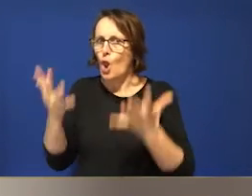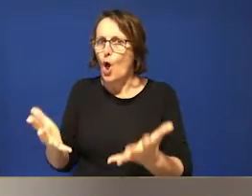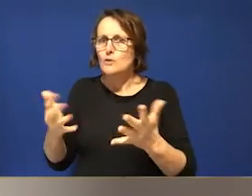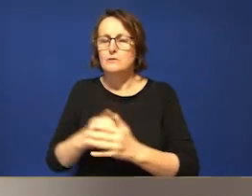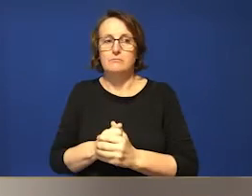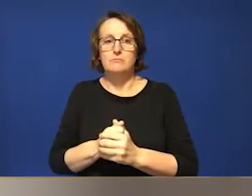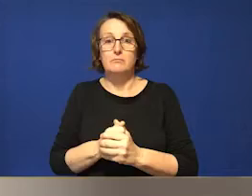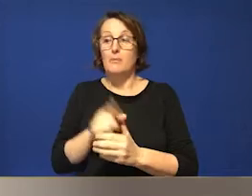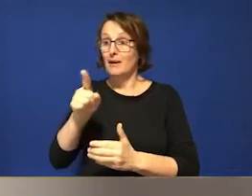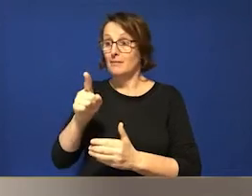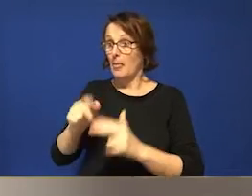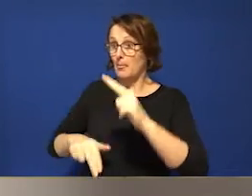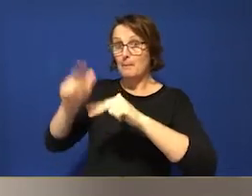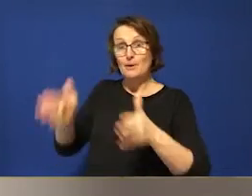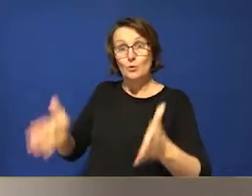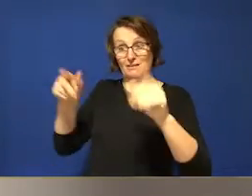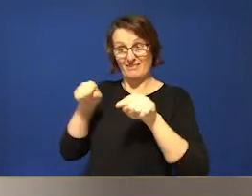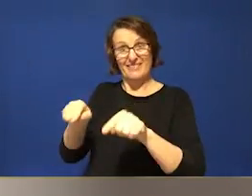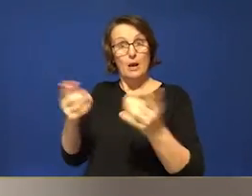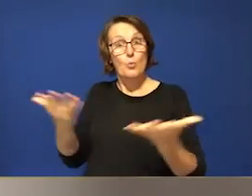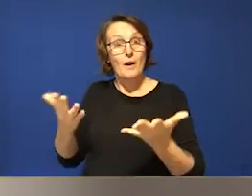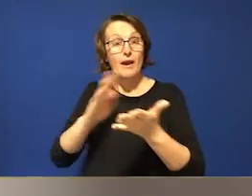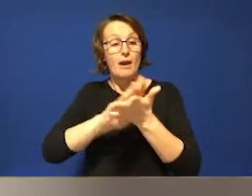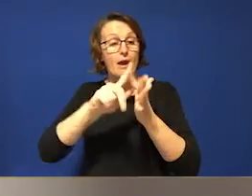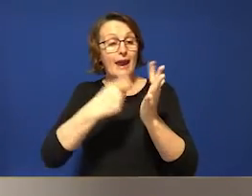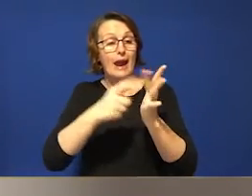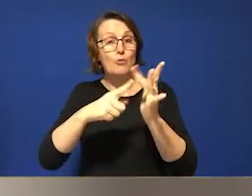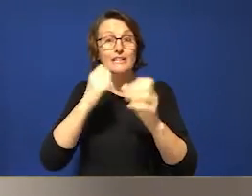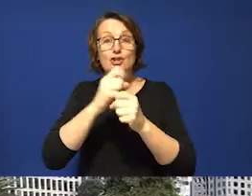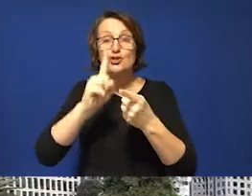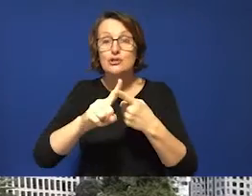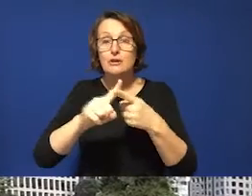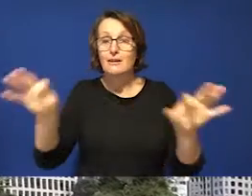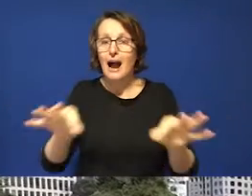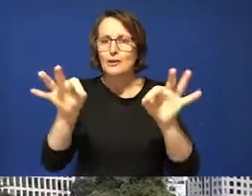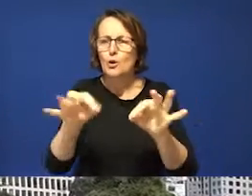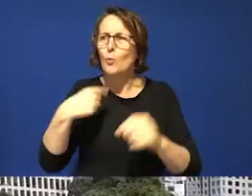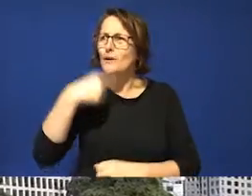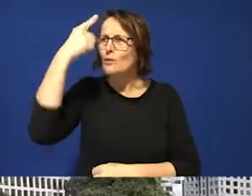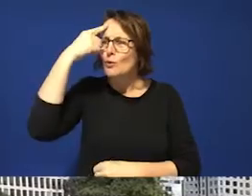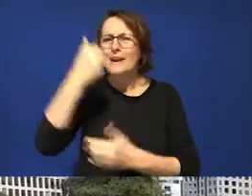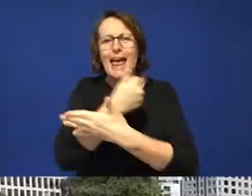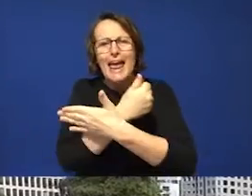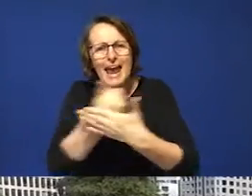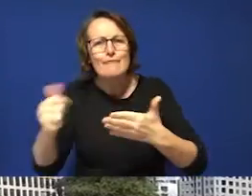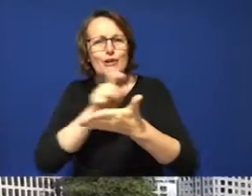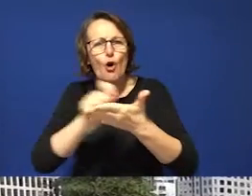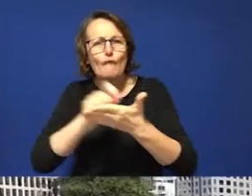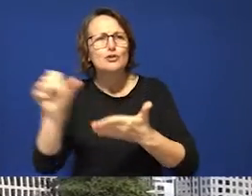The building is built in a heritage garden, is that every office should have a view. And in this case, we worked out this idea